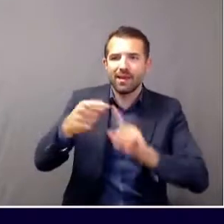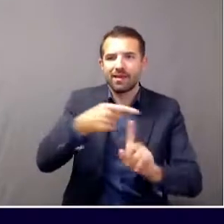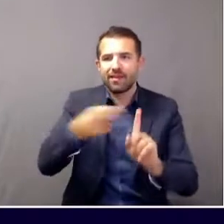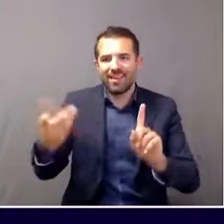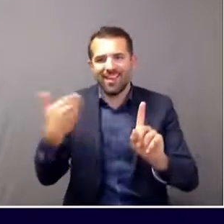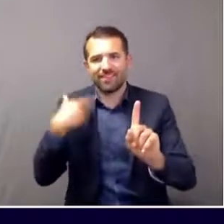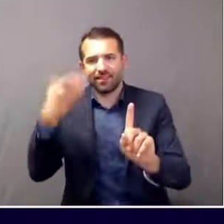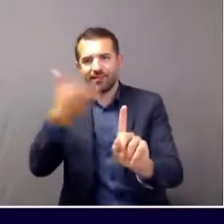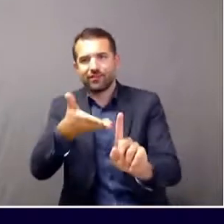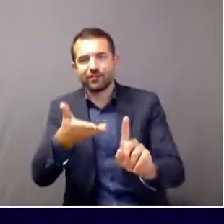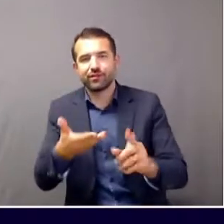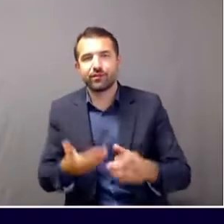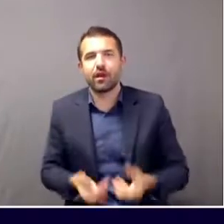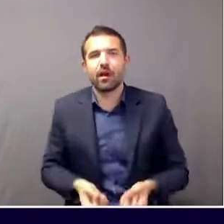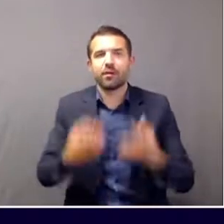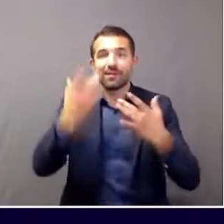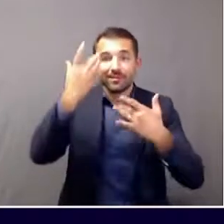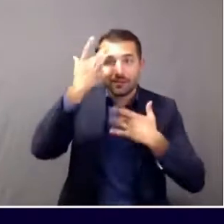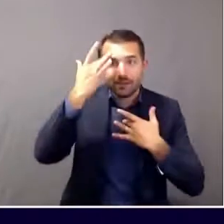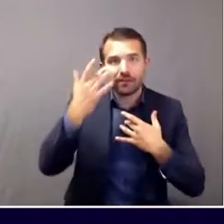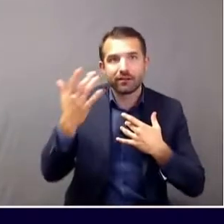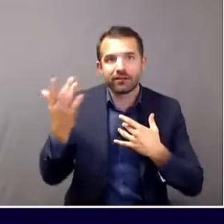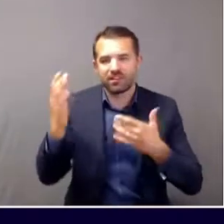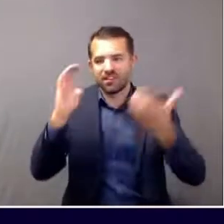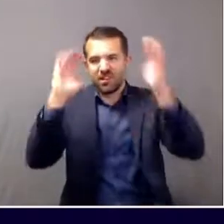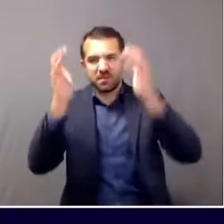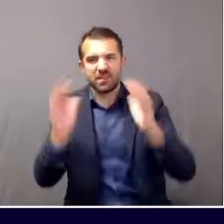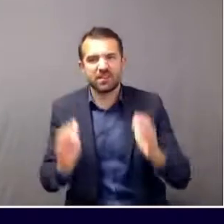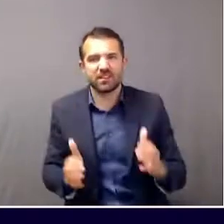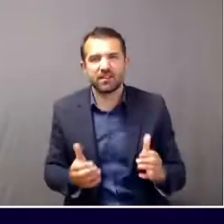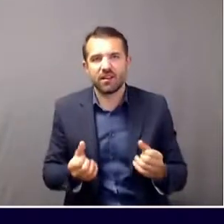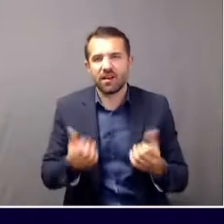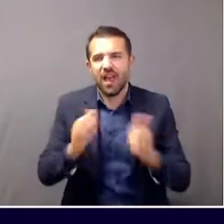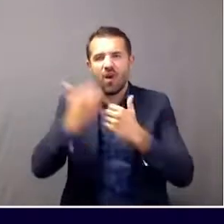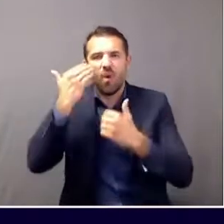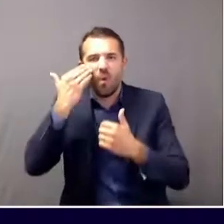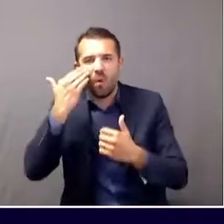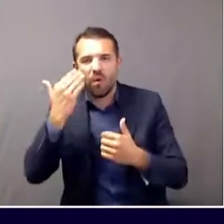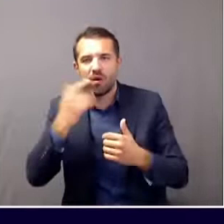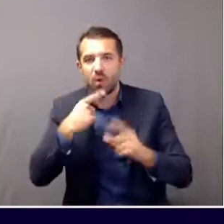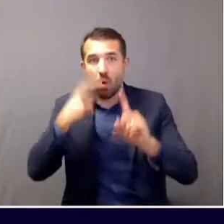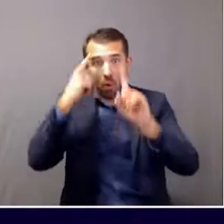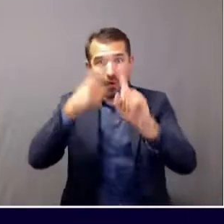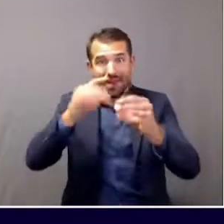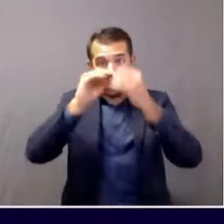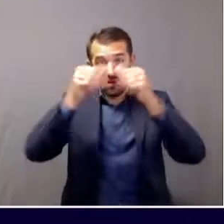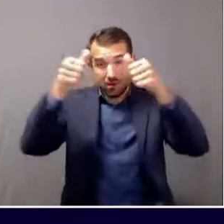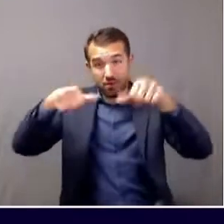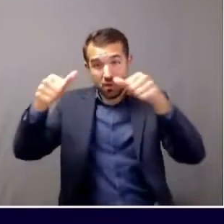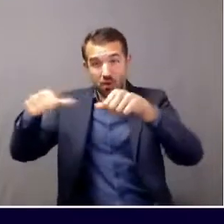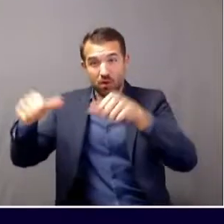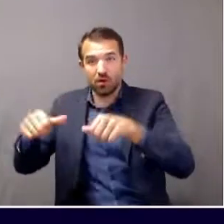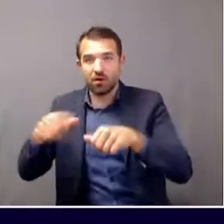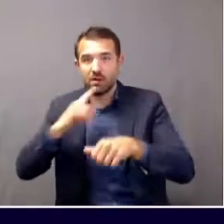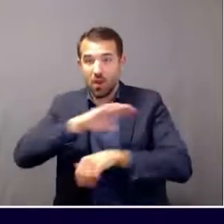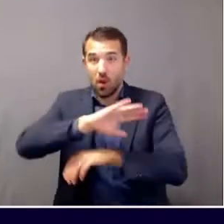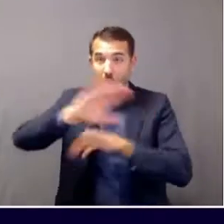Ranbir noted our goal in posting these data is to make sure that